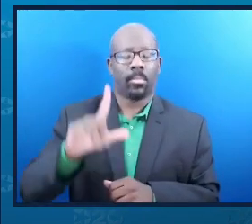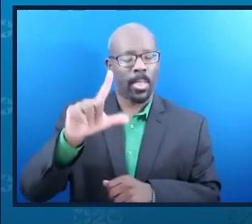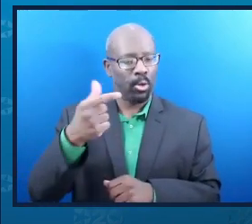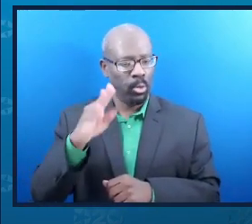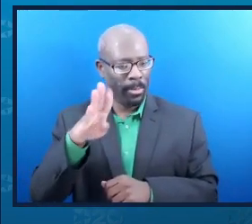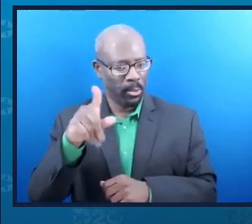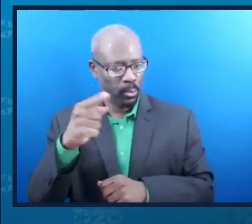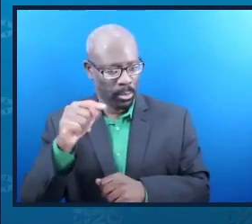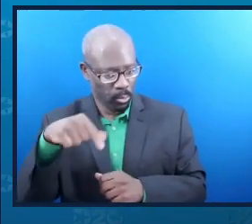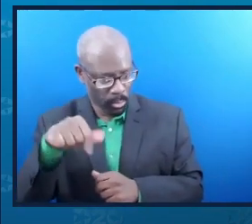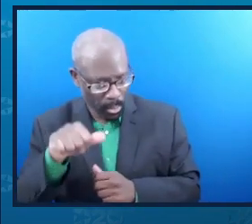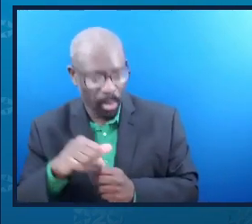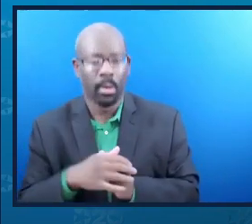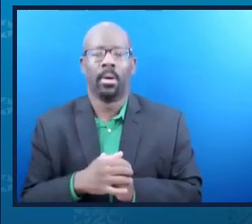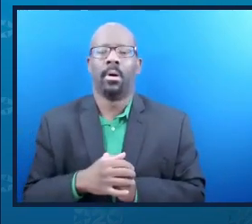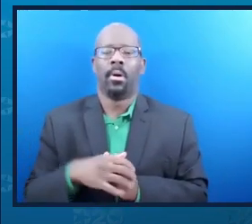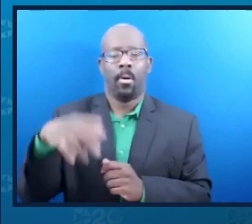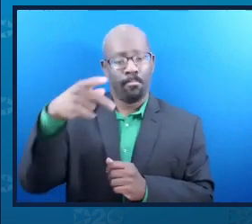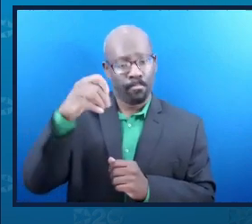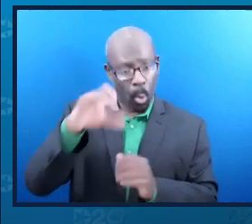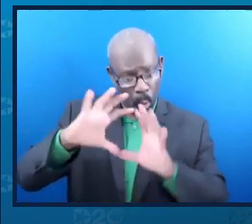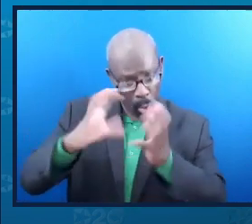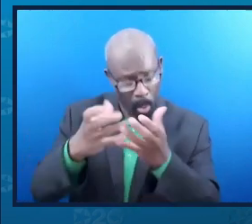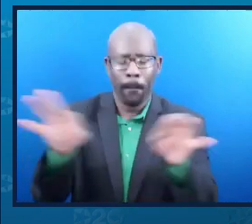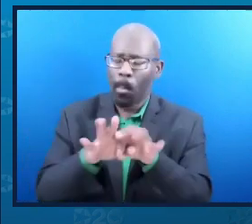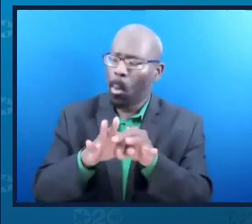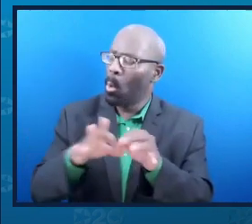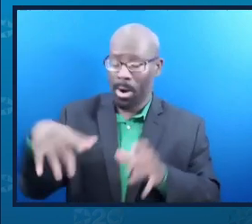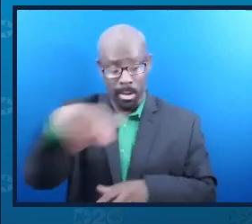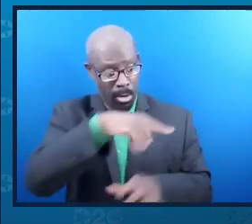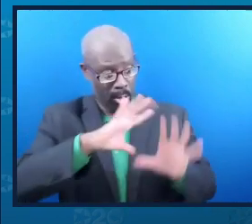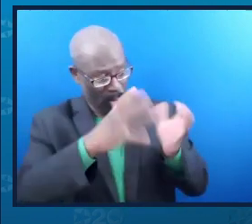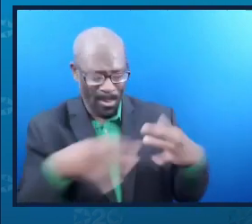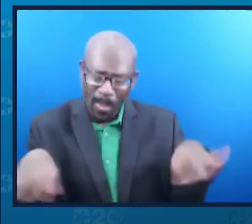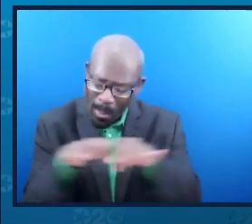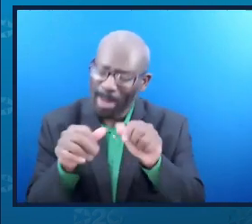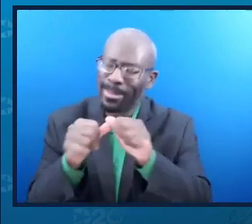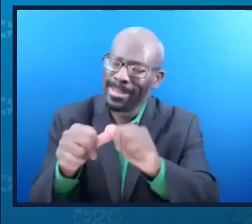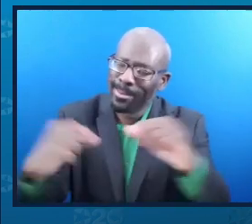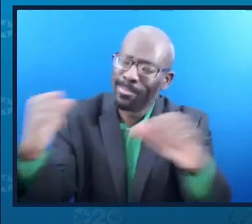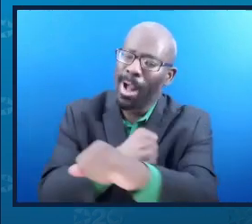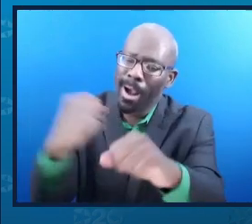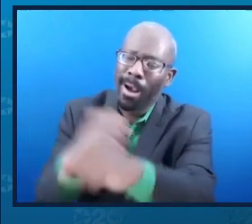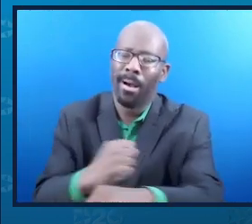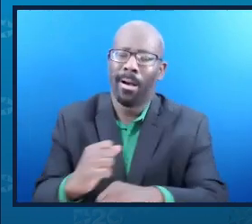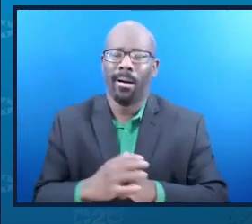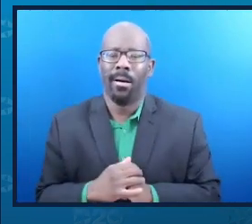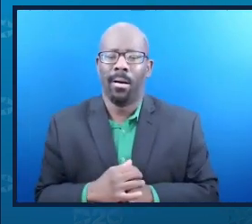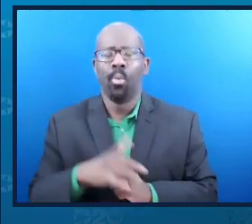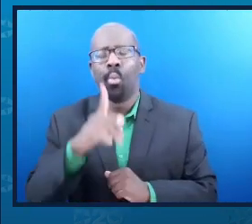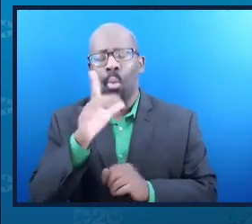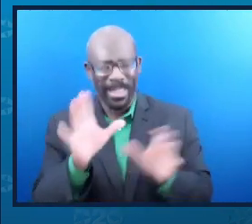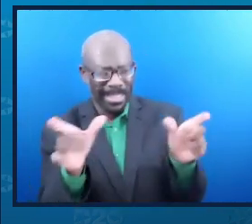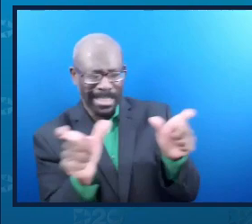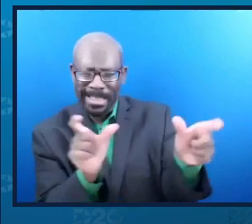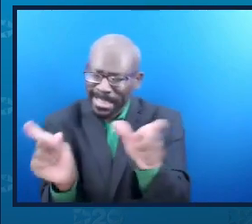FOR FUTURE GENERATIONS, AND EVEN MORE. ALL OF THIS IS POSSIBLE FOR AMERICA.